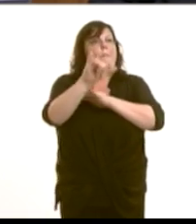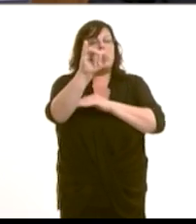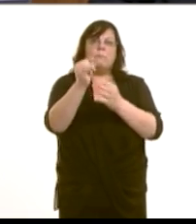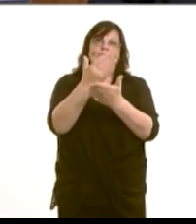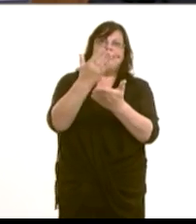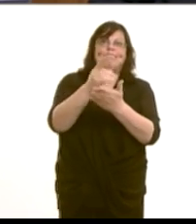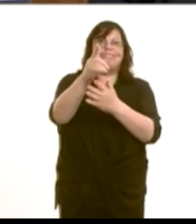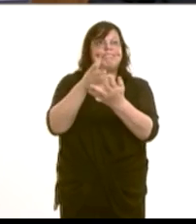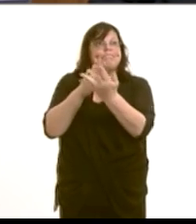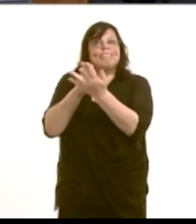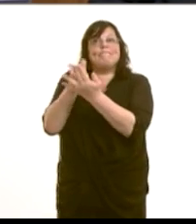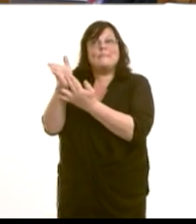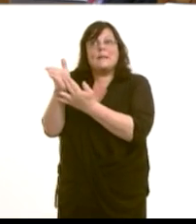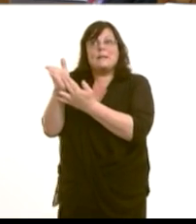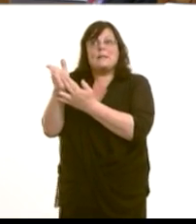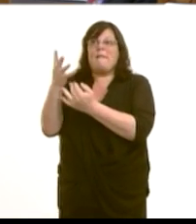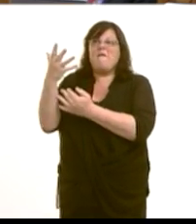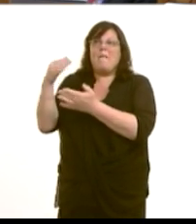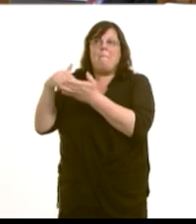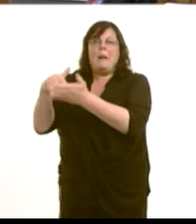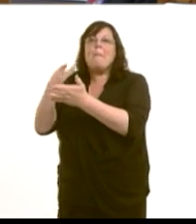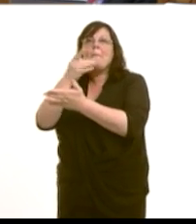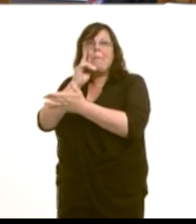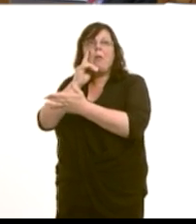to a market of 500 million people.